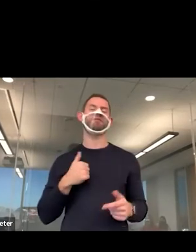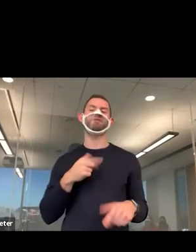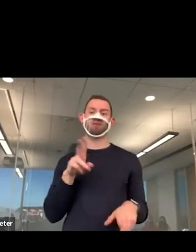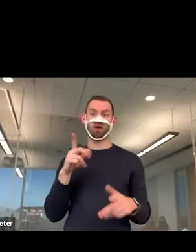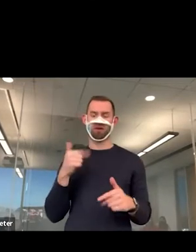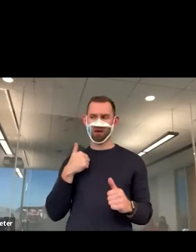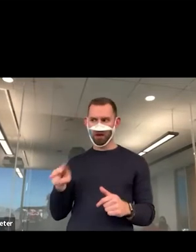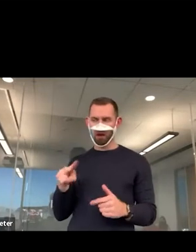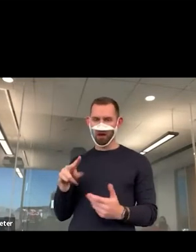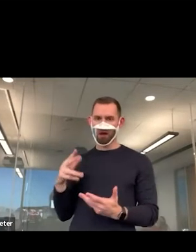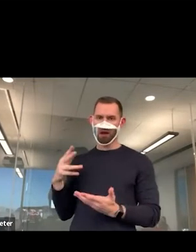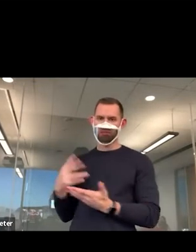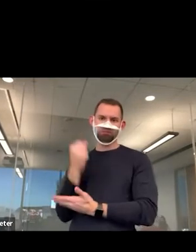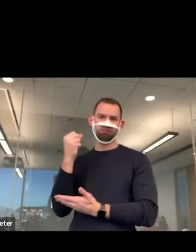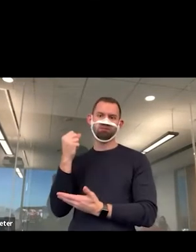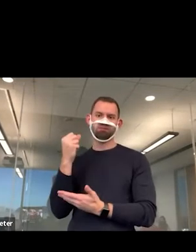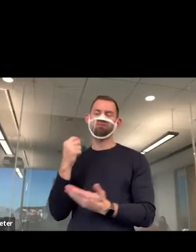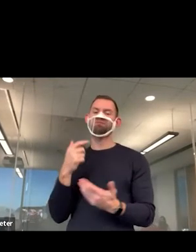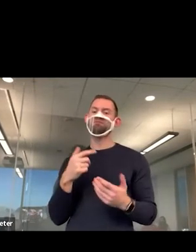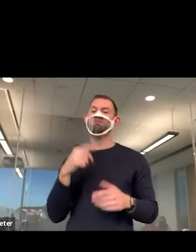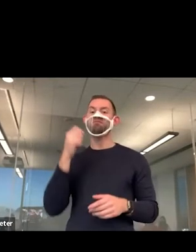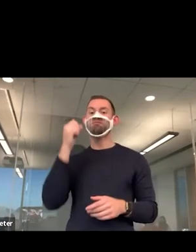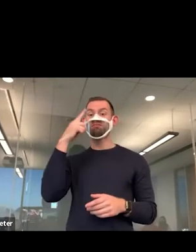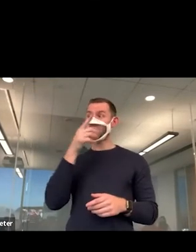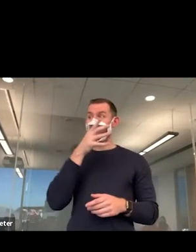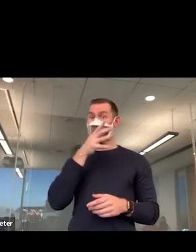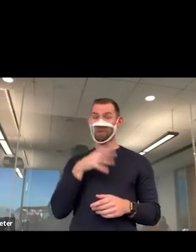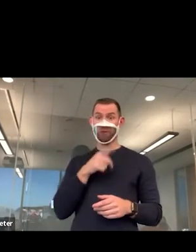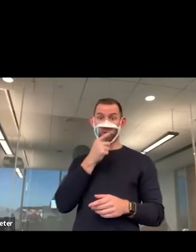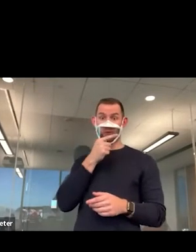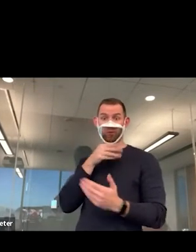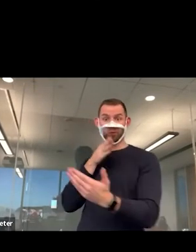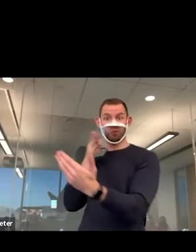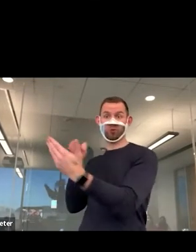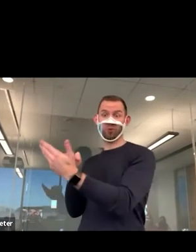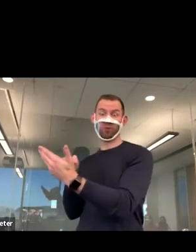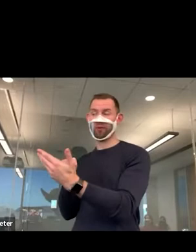area for a lawsuit she never was because by the time it wound itself to the courts